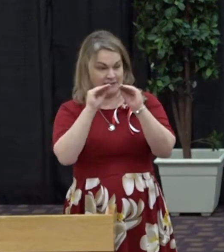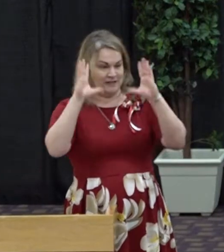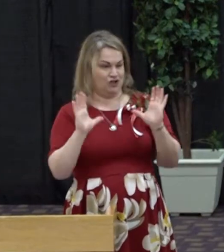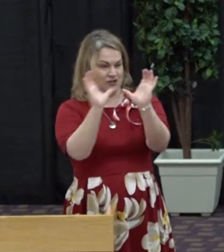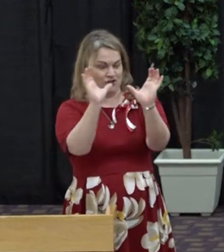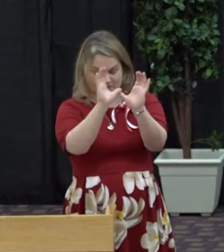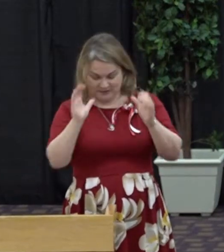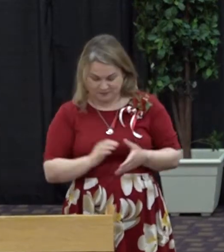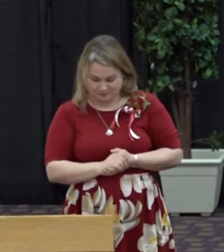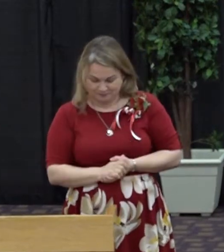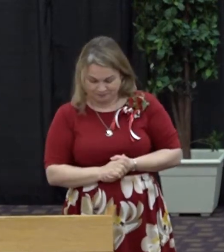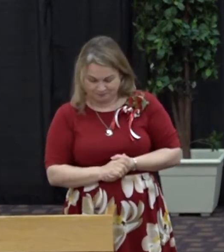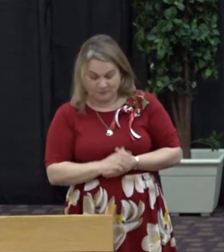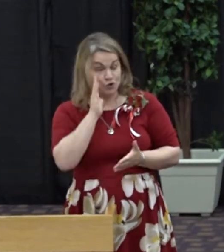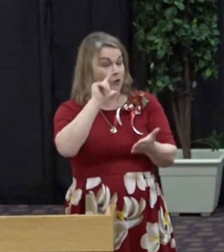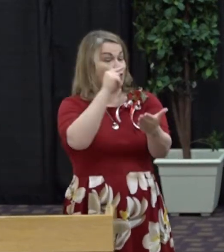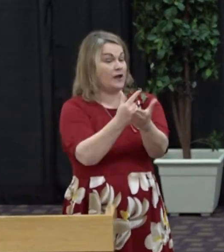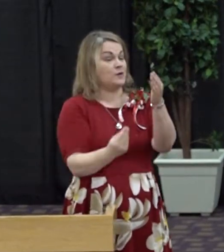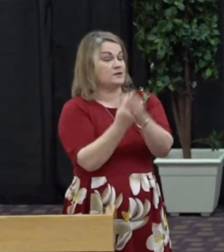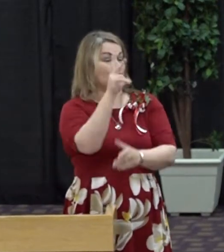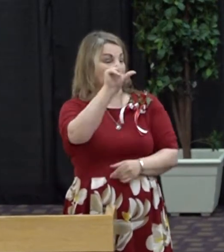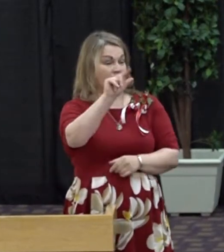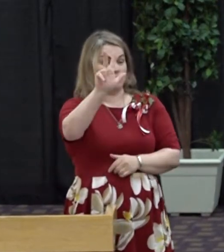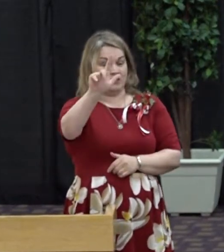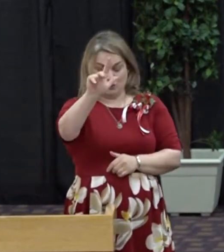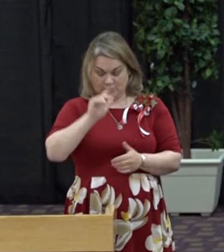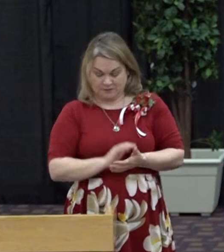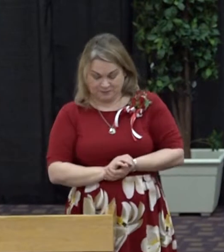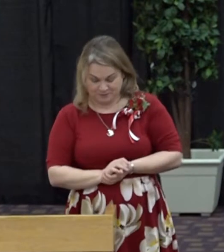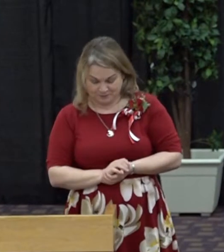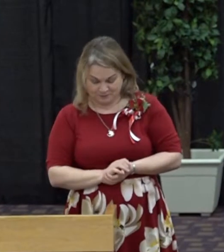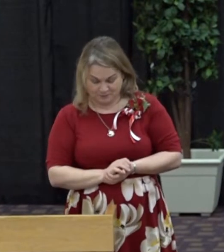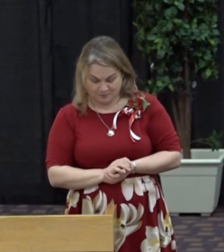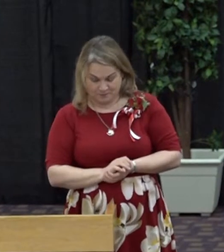Teaching Certification. She will be graduating in Spring of 2023.